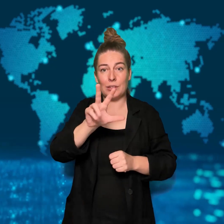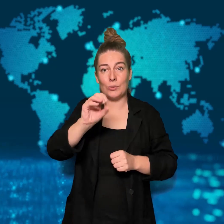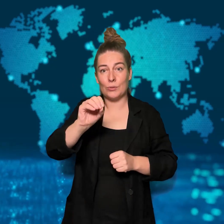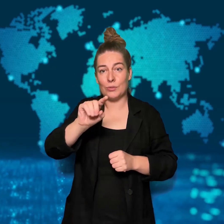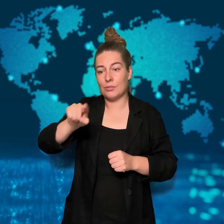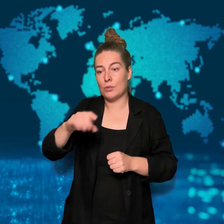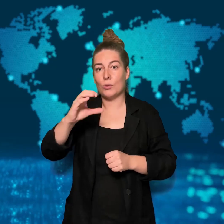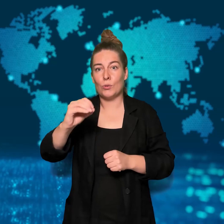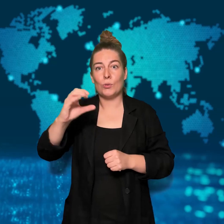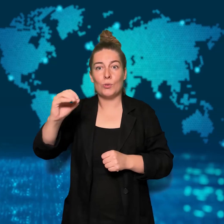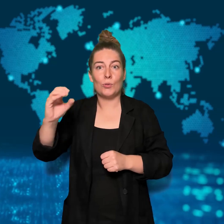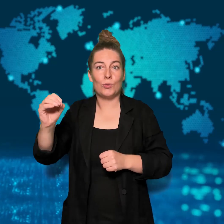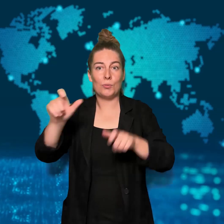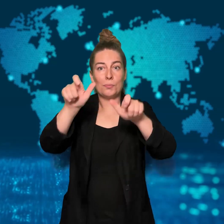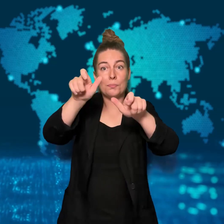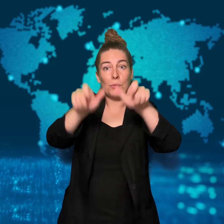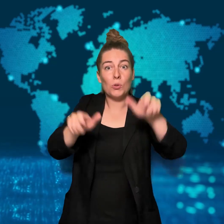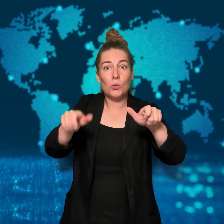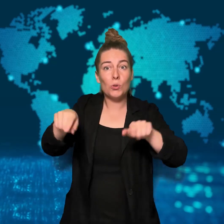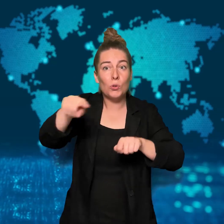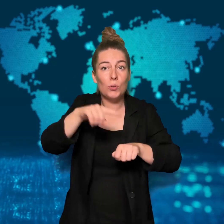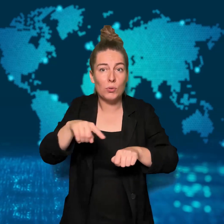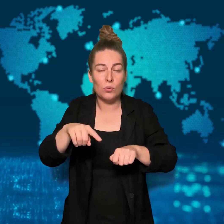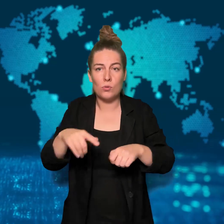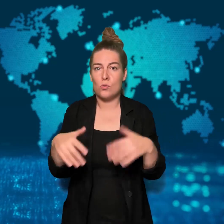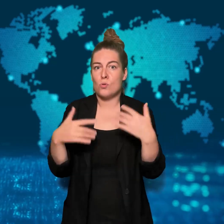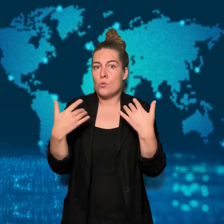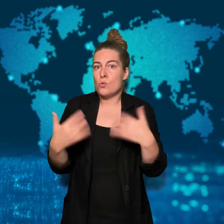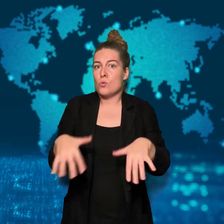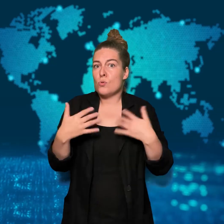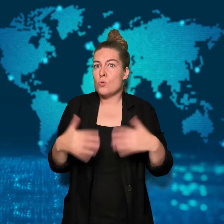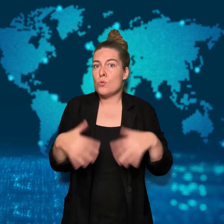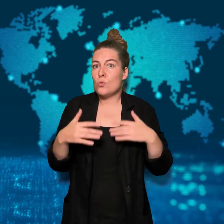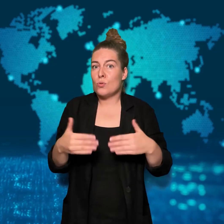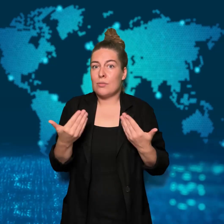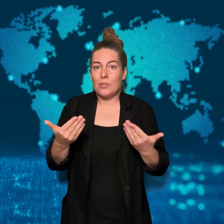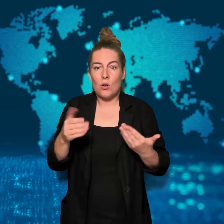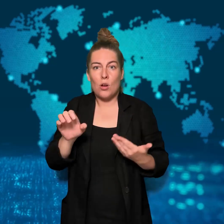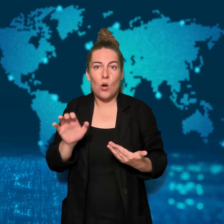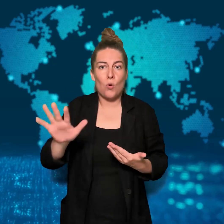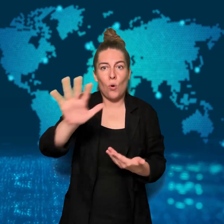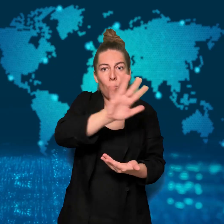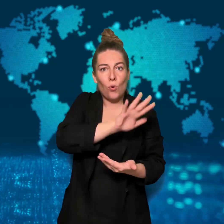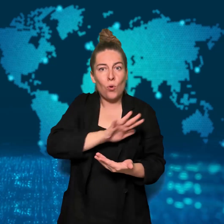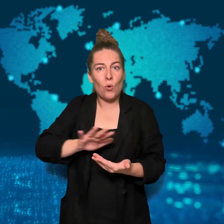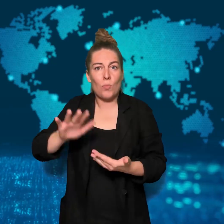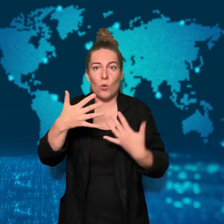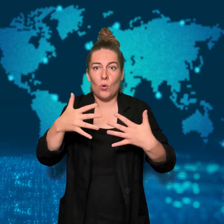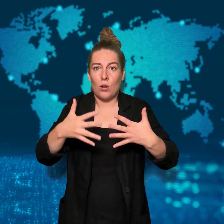Around 230,000 people requested asylum in Germany